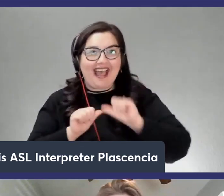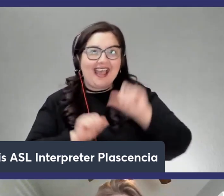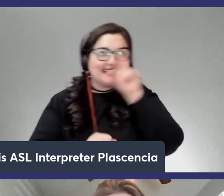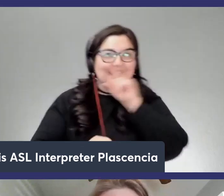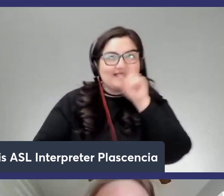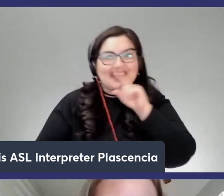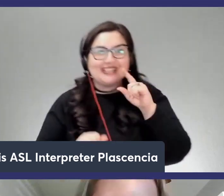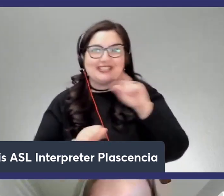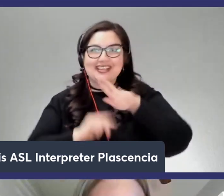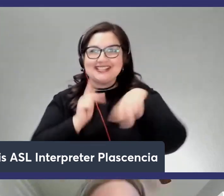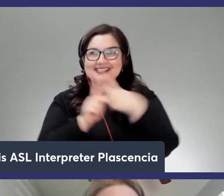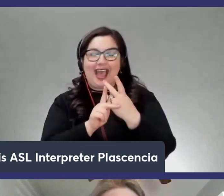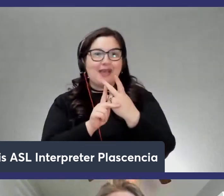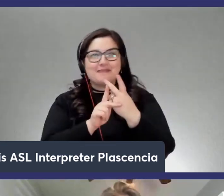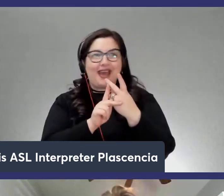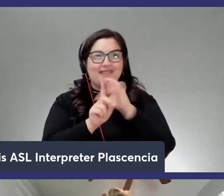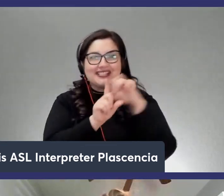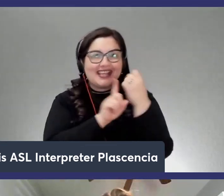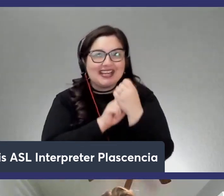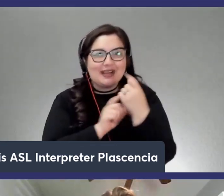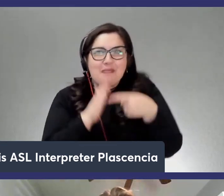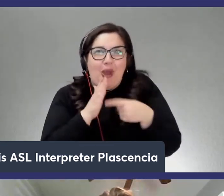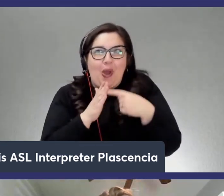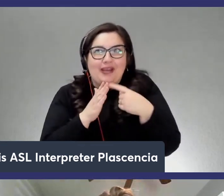but what does it look like today?